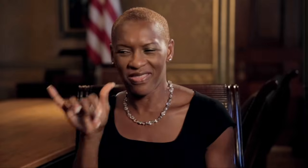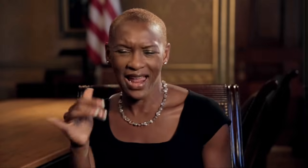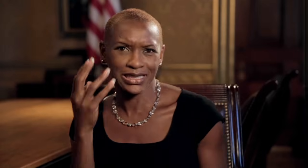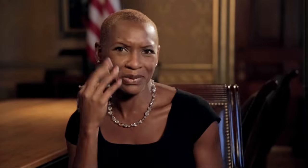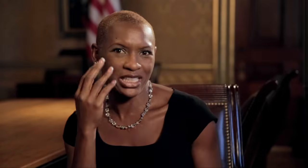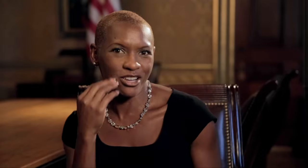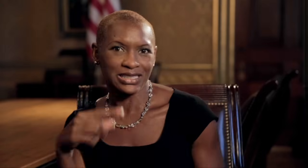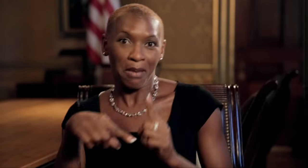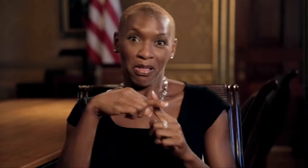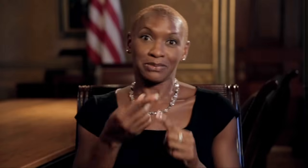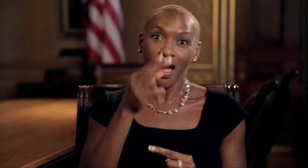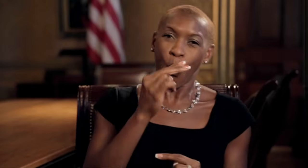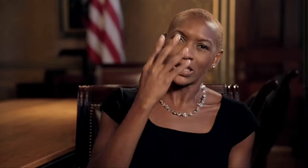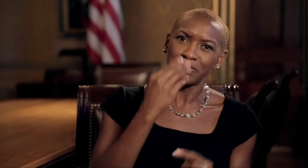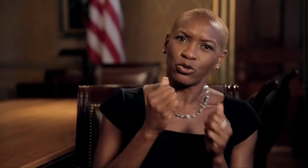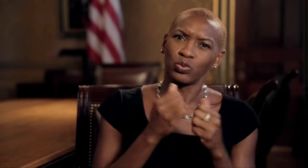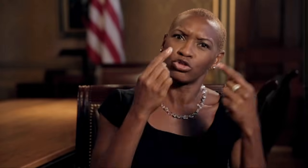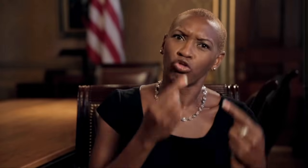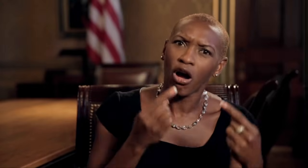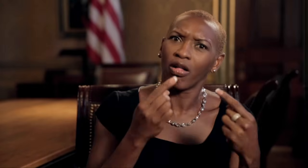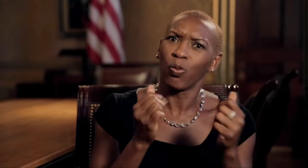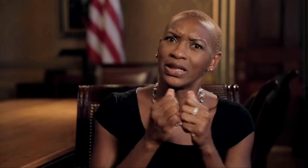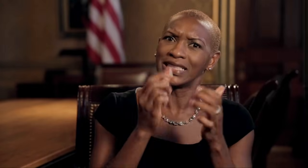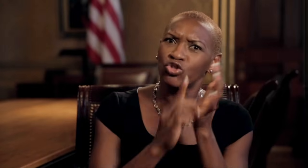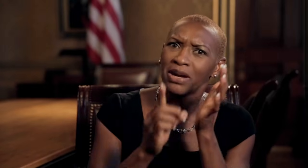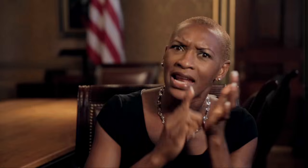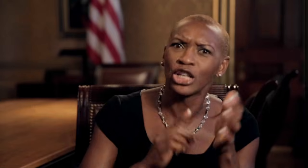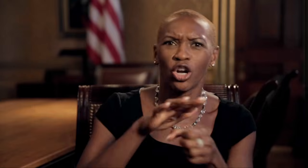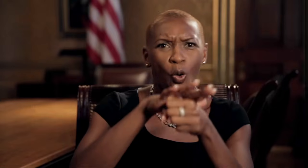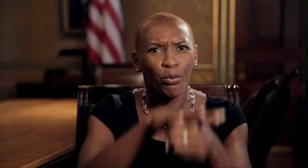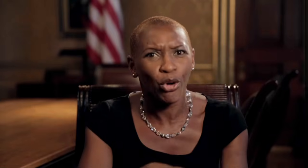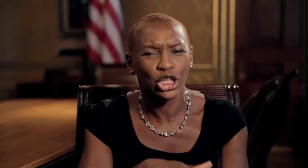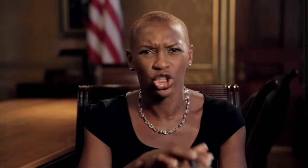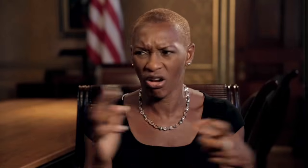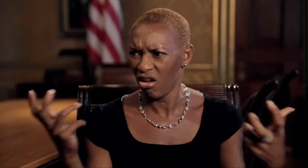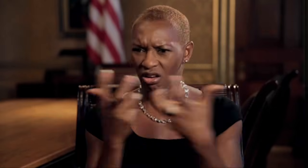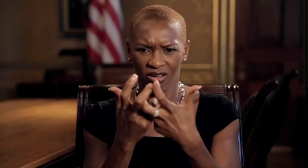So that experience, in addition to my own experiences of struggling with discrimination, oppression,